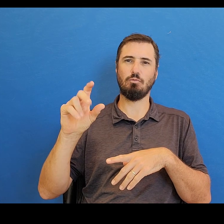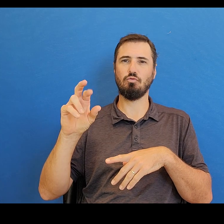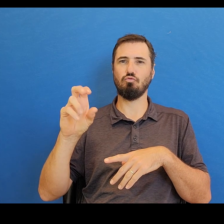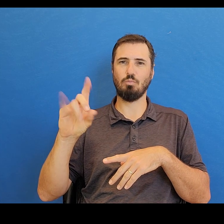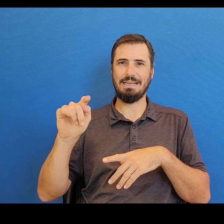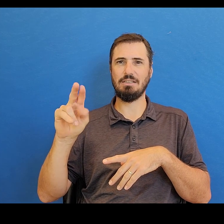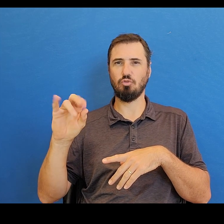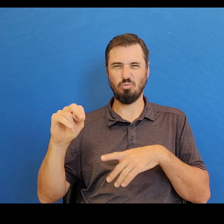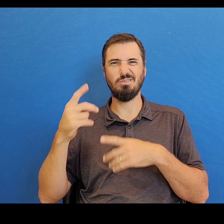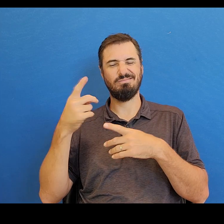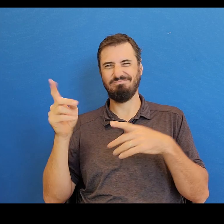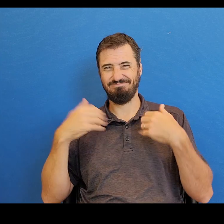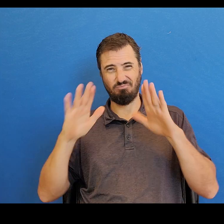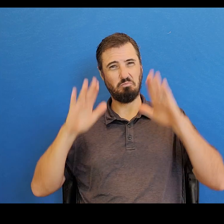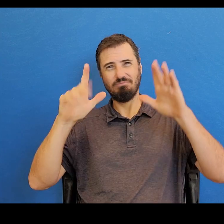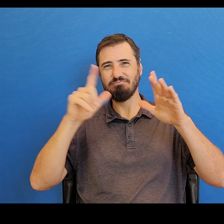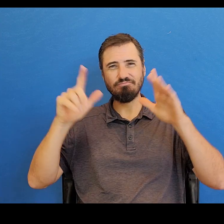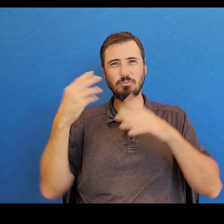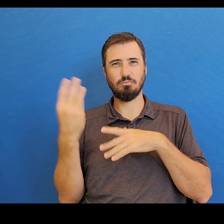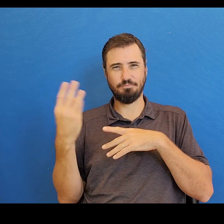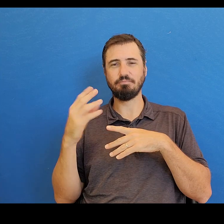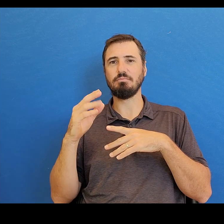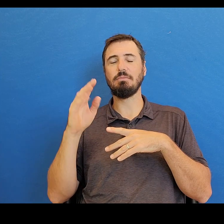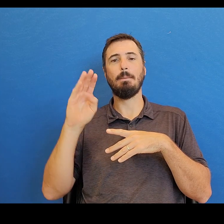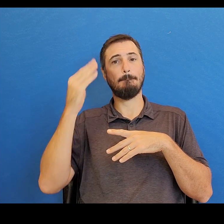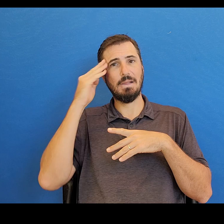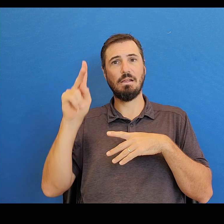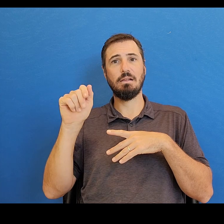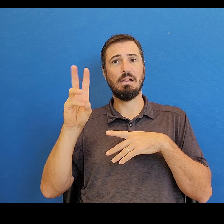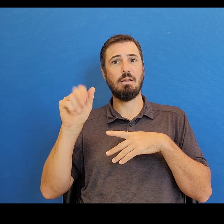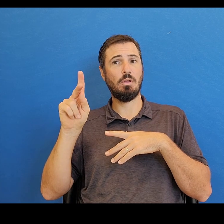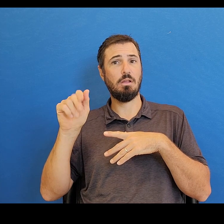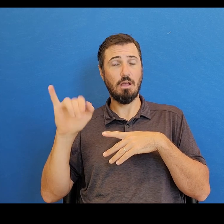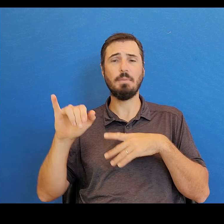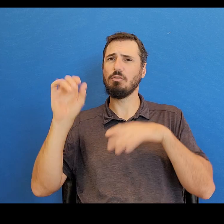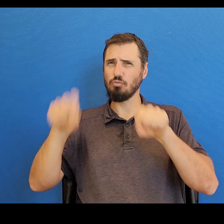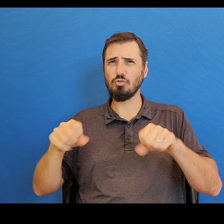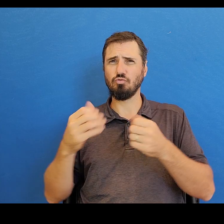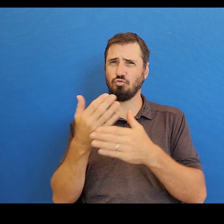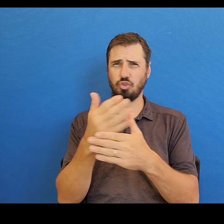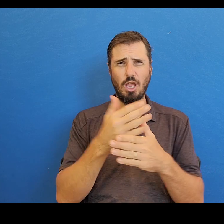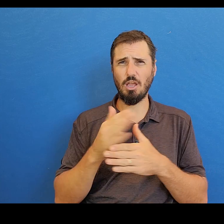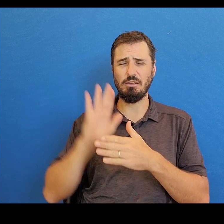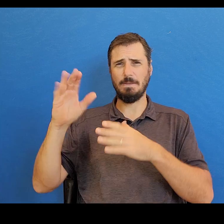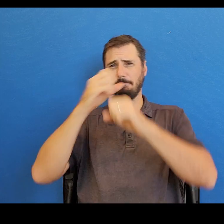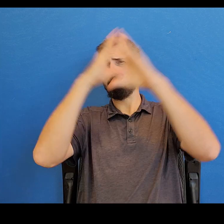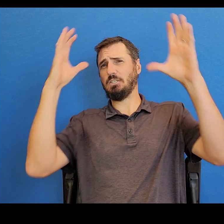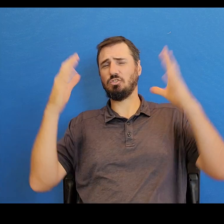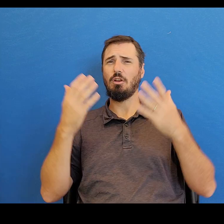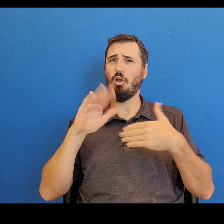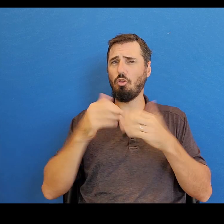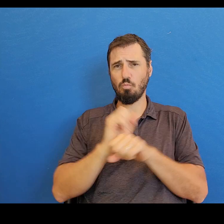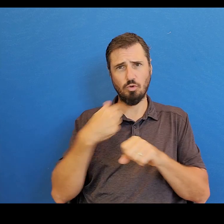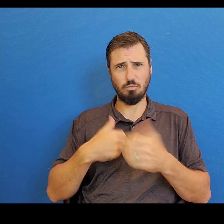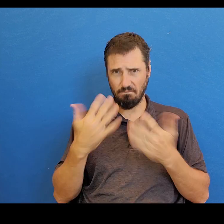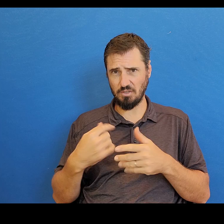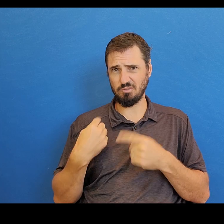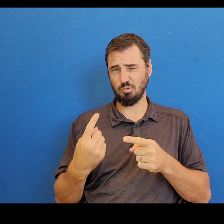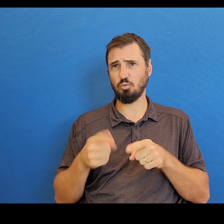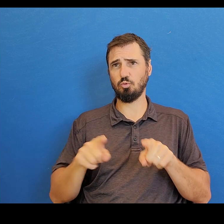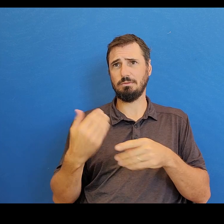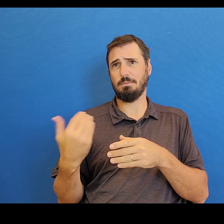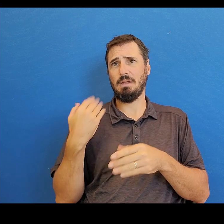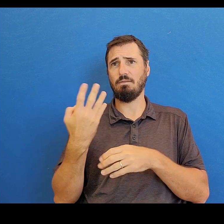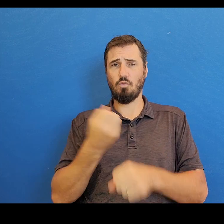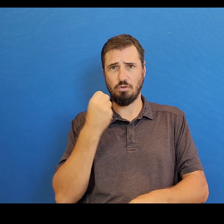where Mayor Kawakami was able to share our administration’s vision and the work we’ve accomplished these past four years. Mayor was honored to address your questions, hear your